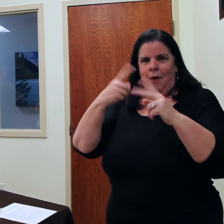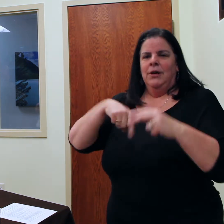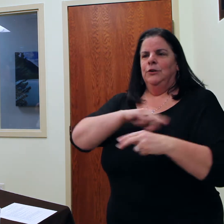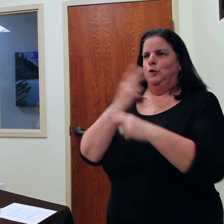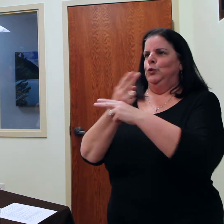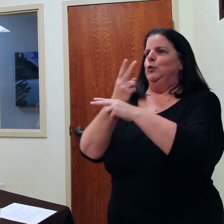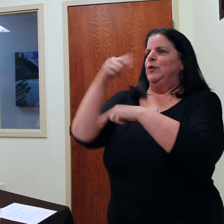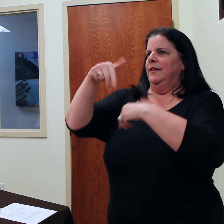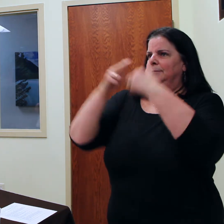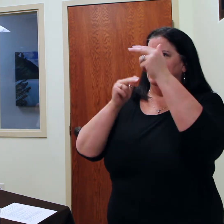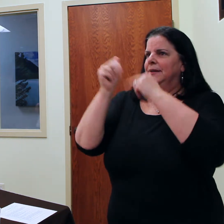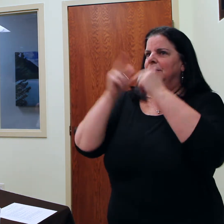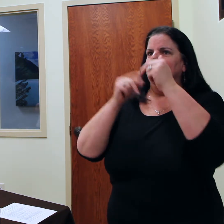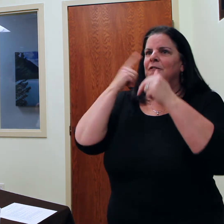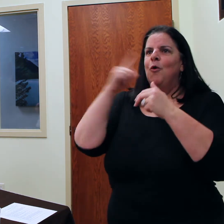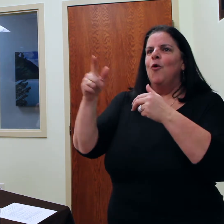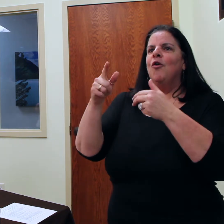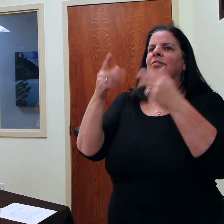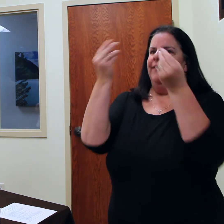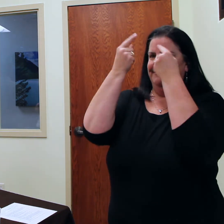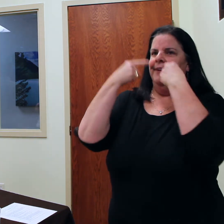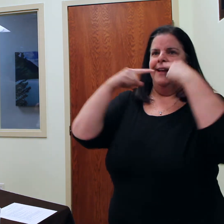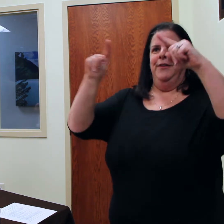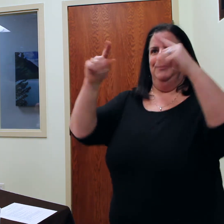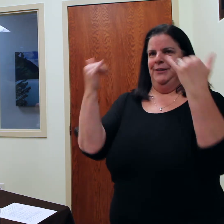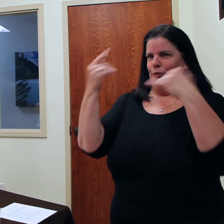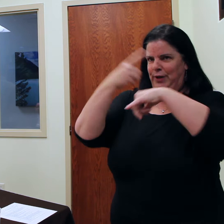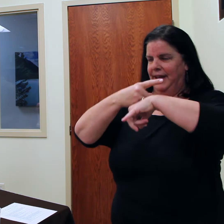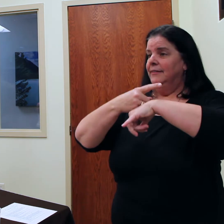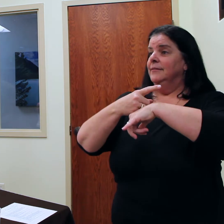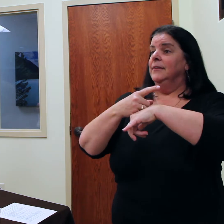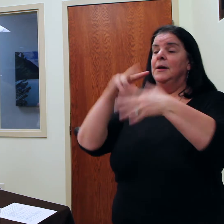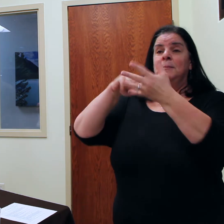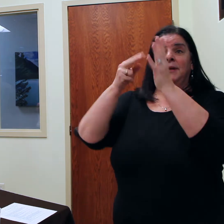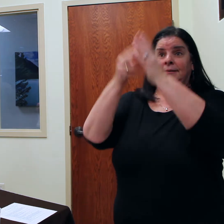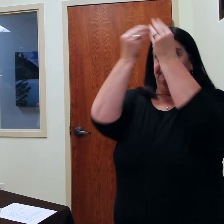for the press release that we're about to do today, which is releasing that 911, I'm sorry,